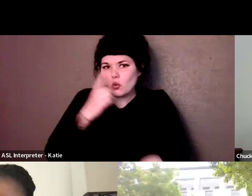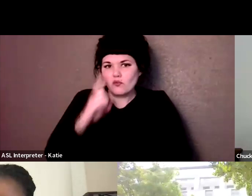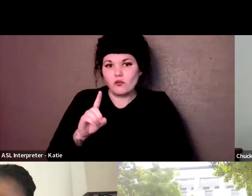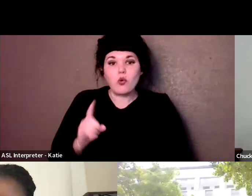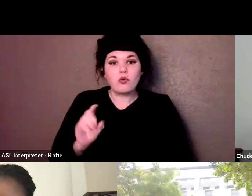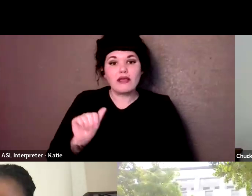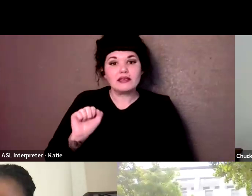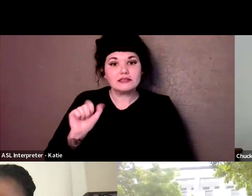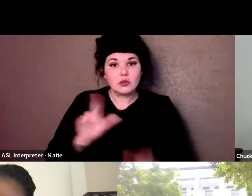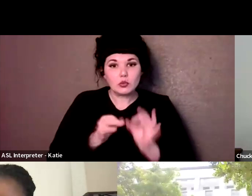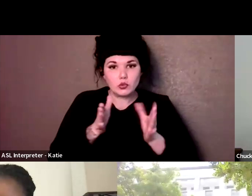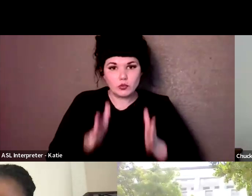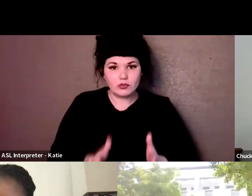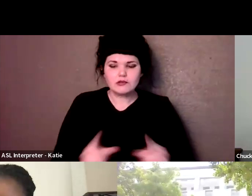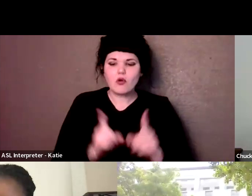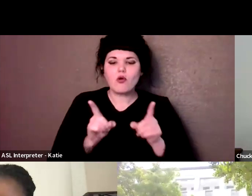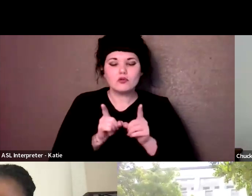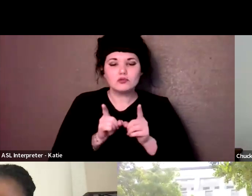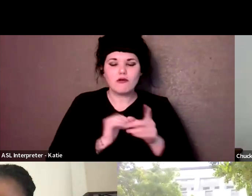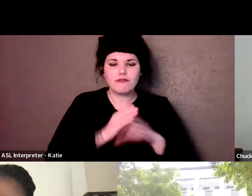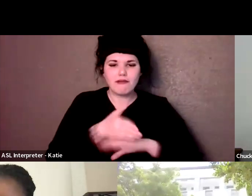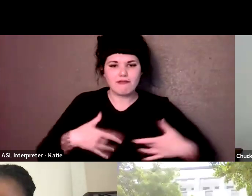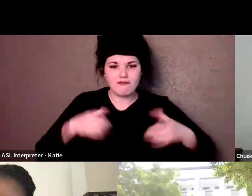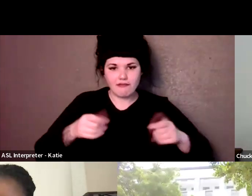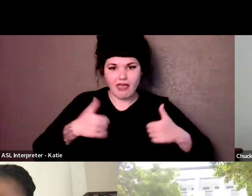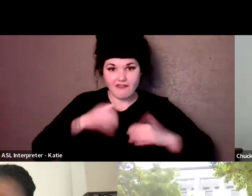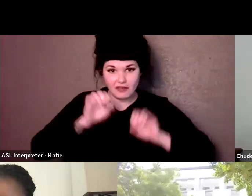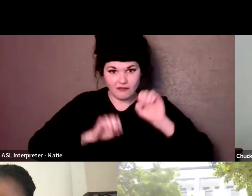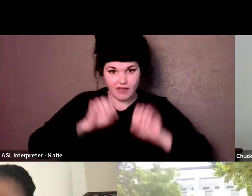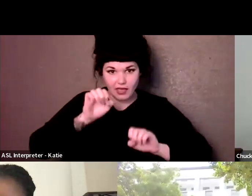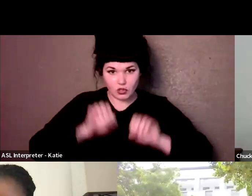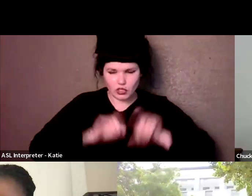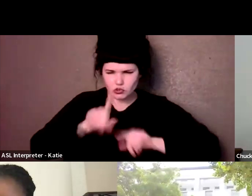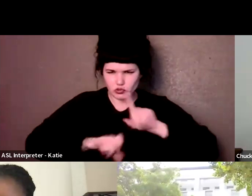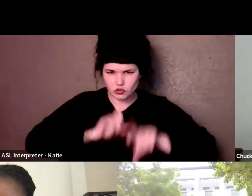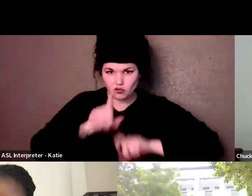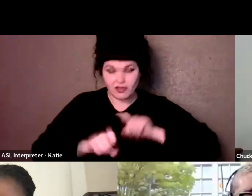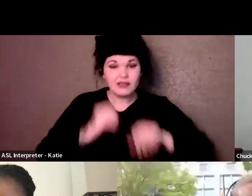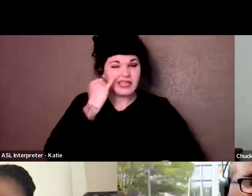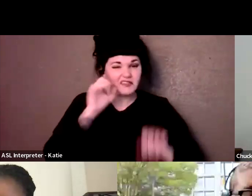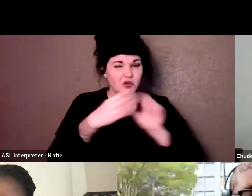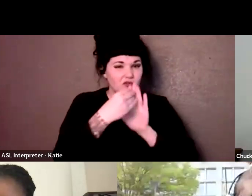in our evaluation survey, which will appear in the chat and also should have popped up